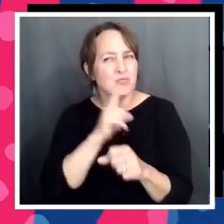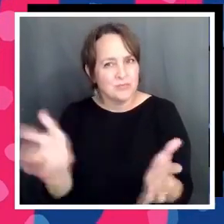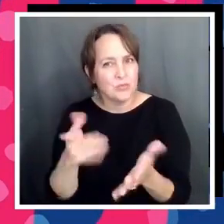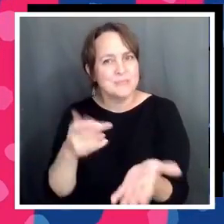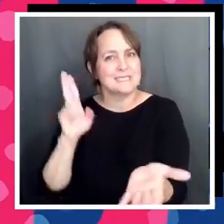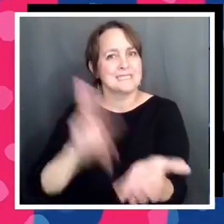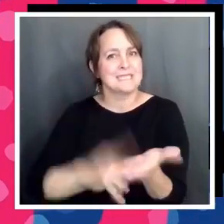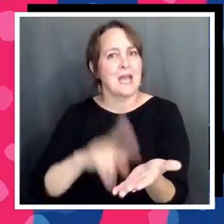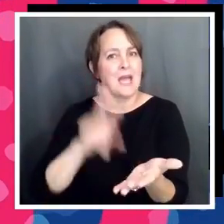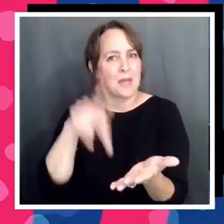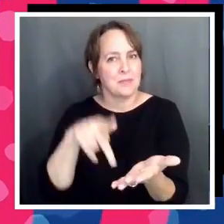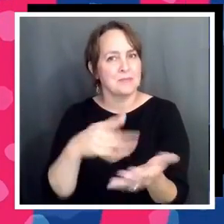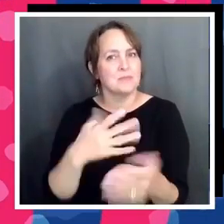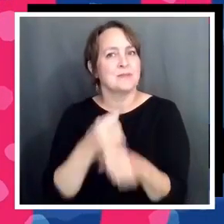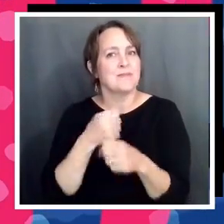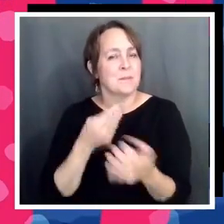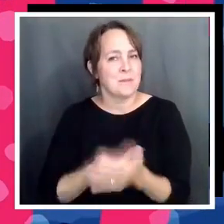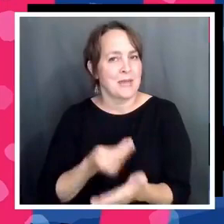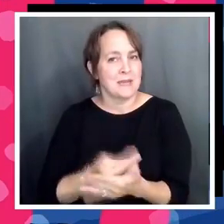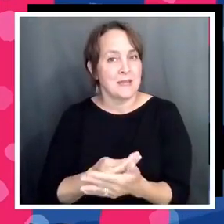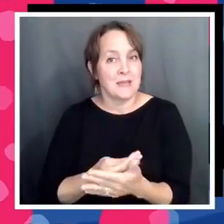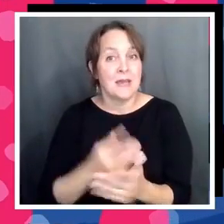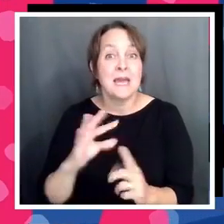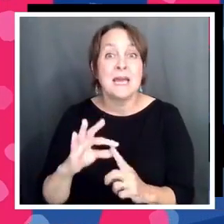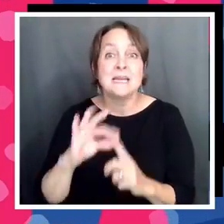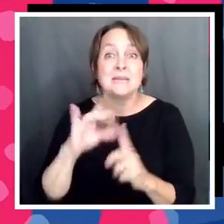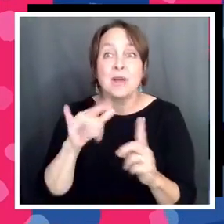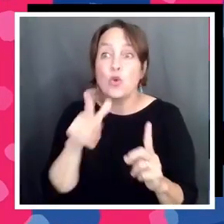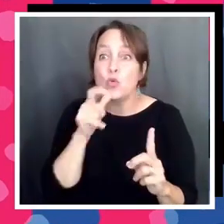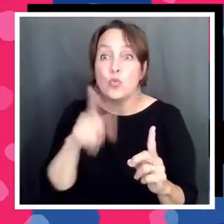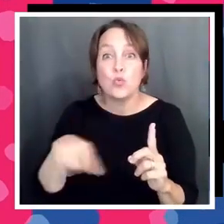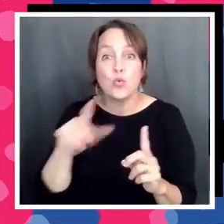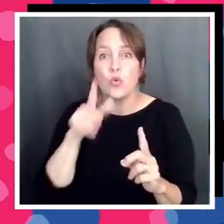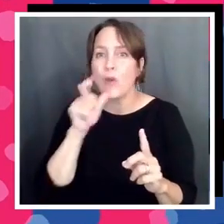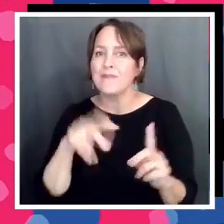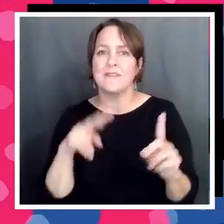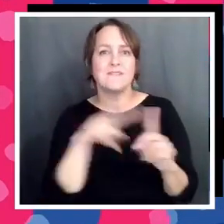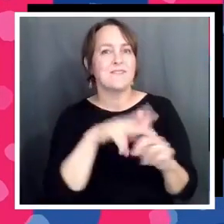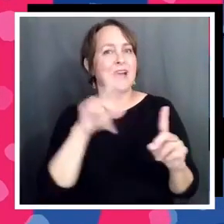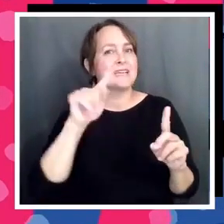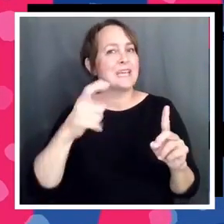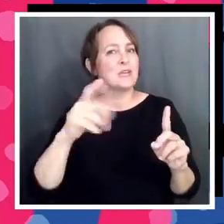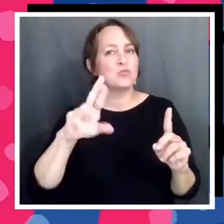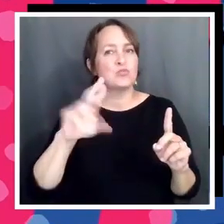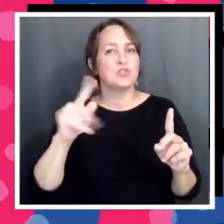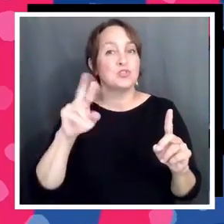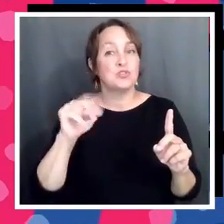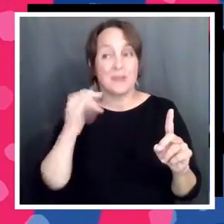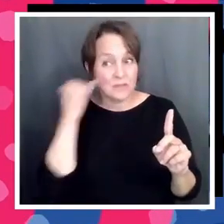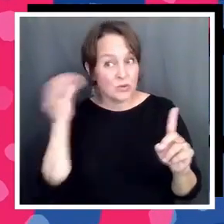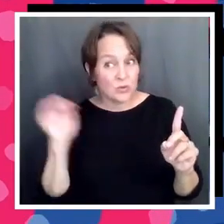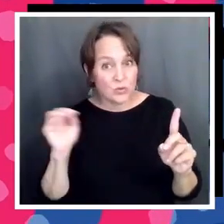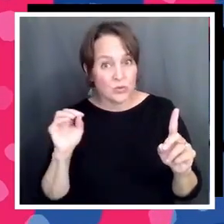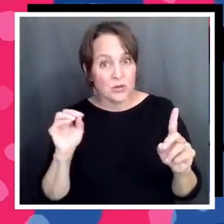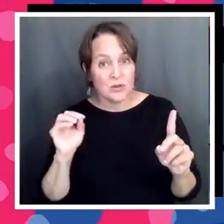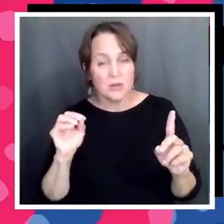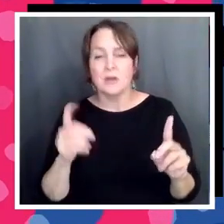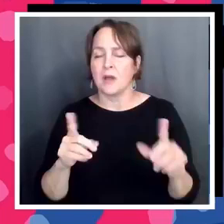ELIGIBLE FAMILY WHO WANTS